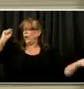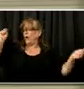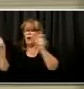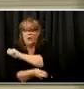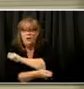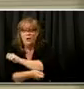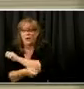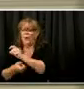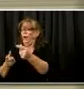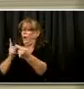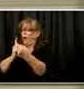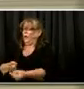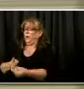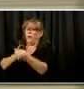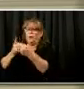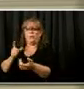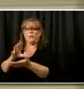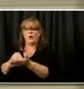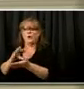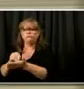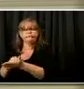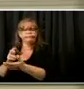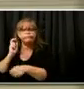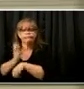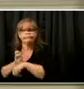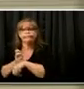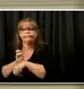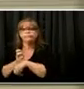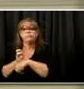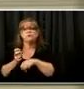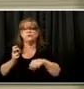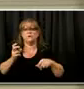an even bigger obstacle is the stress and trauma of dealing with all the losses presented by this